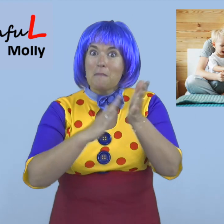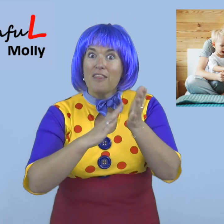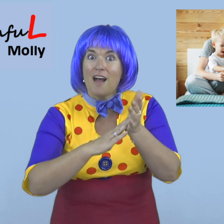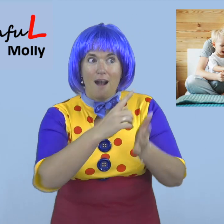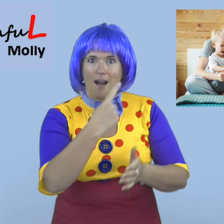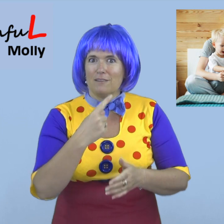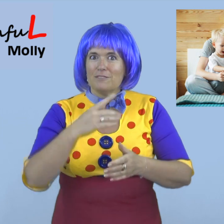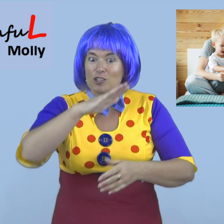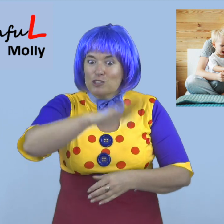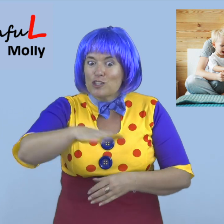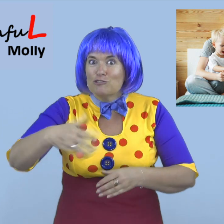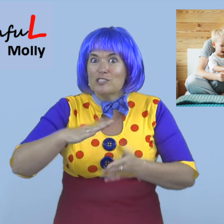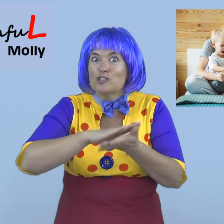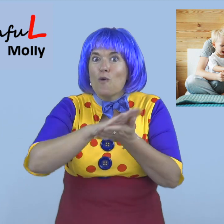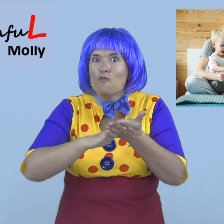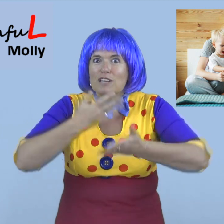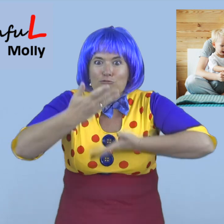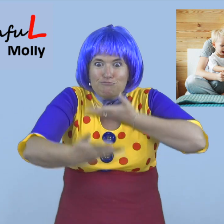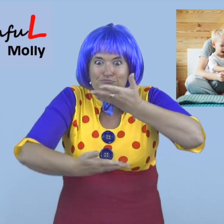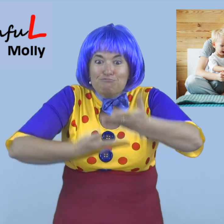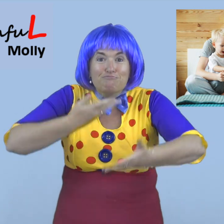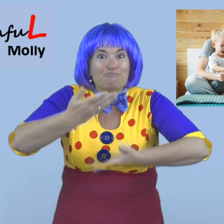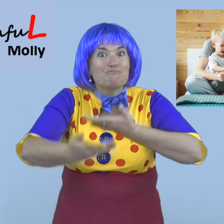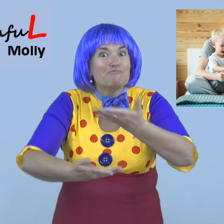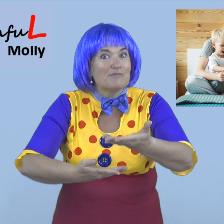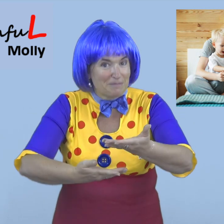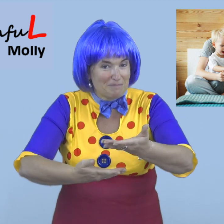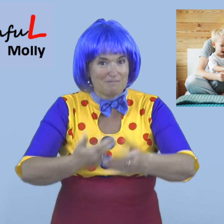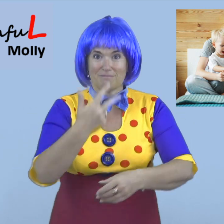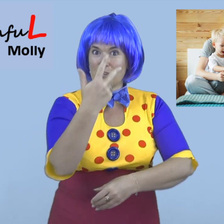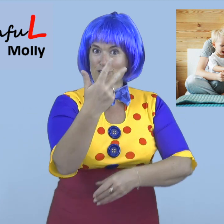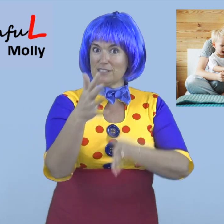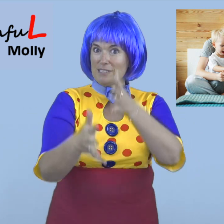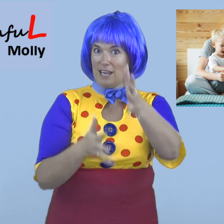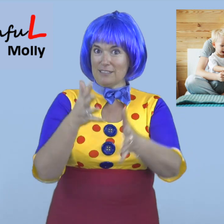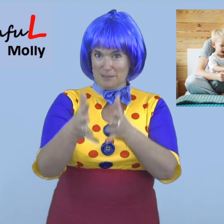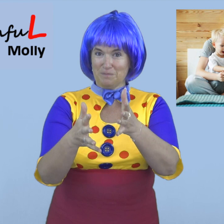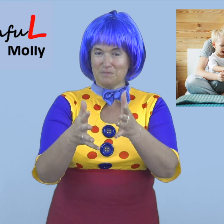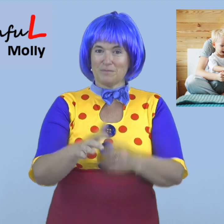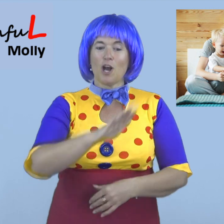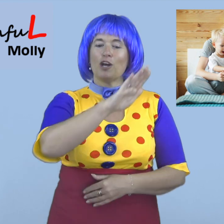The mother is telling the children a story. 3 signs